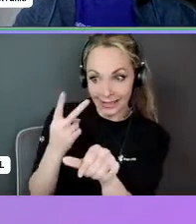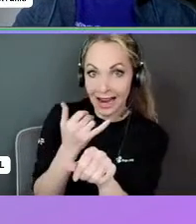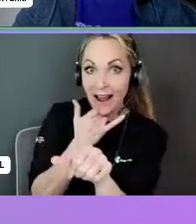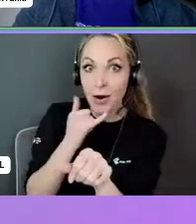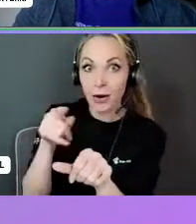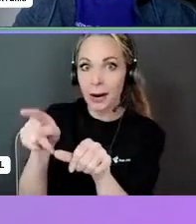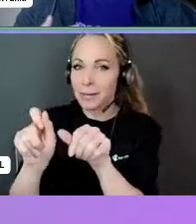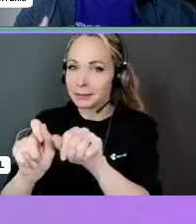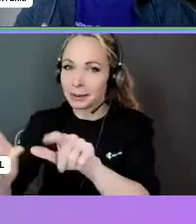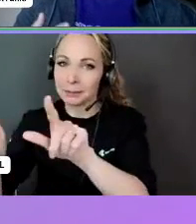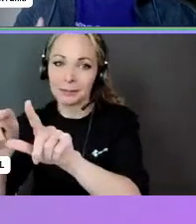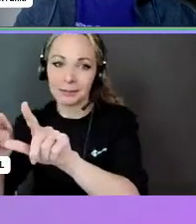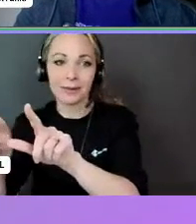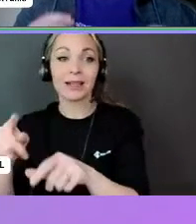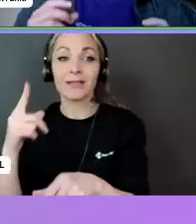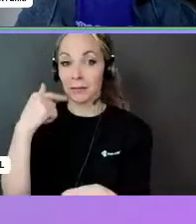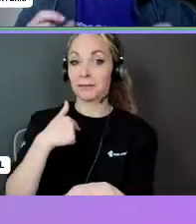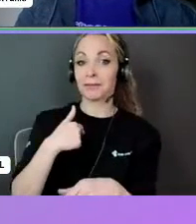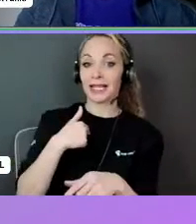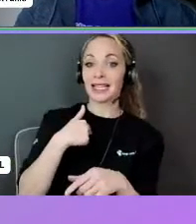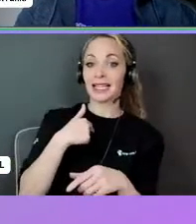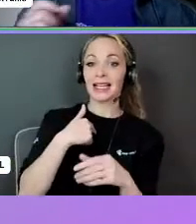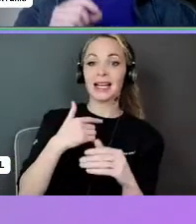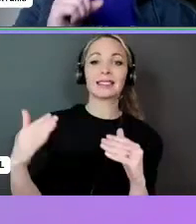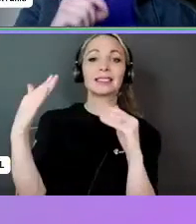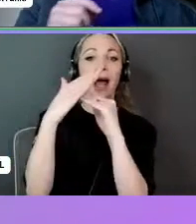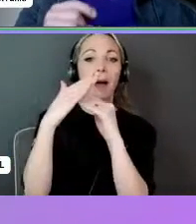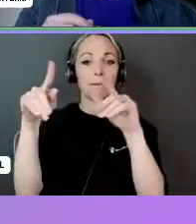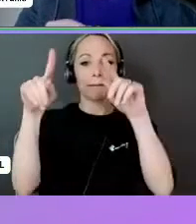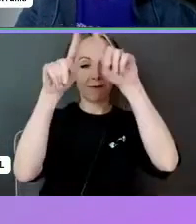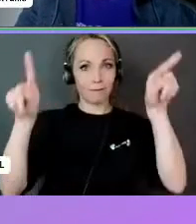I do two things on my forearm. 1, at the very top of the form, I have a grouping of all of the